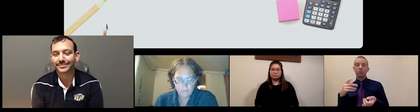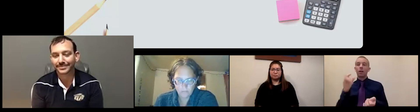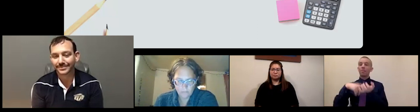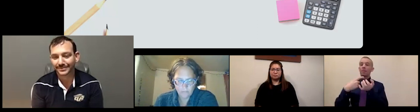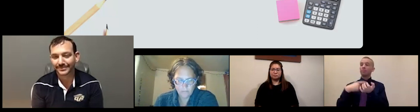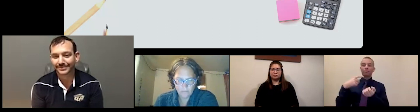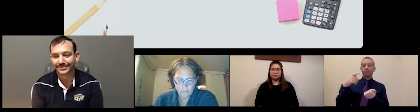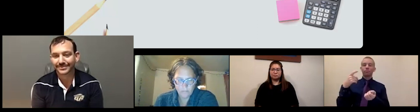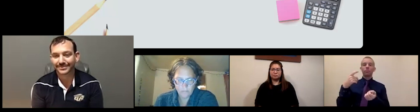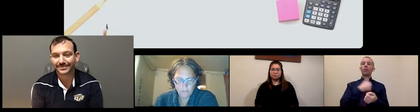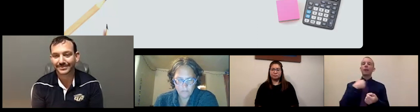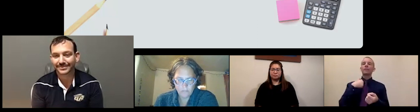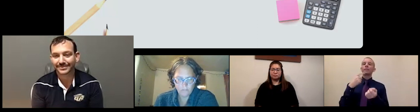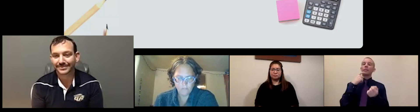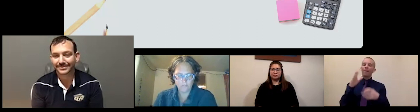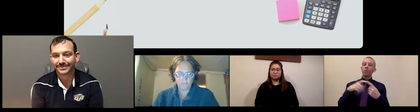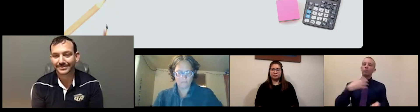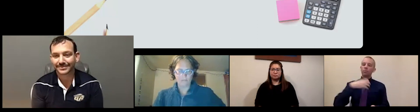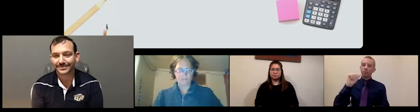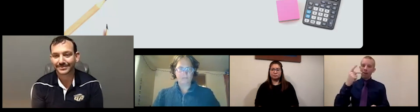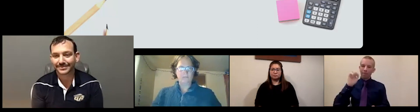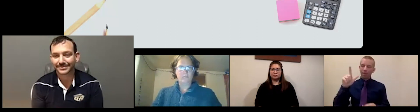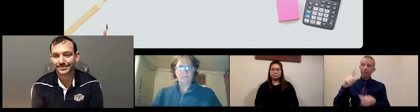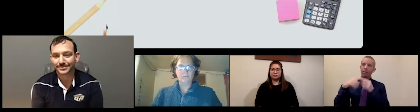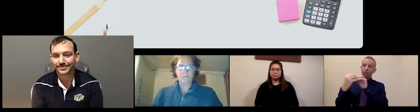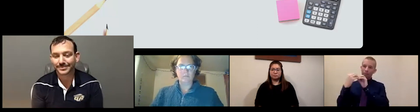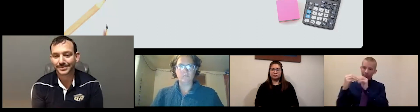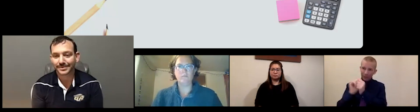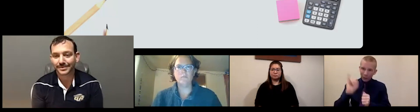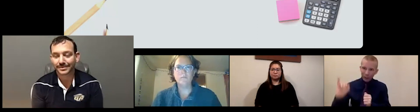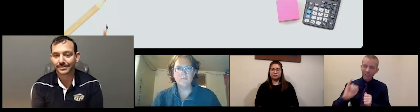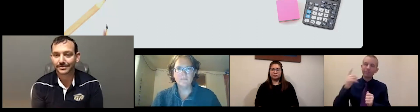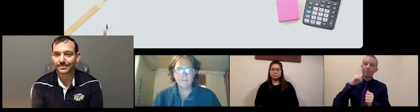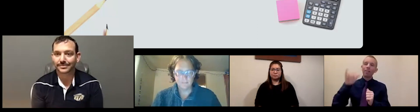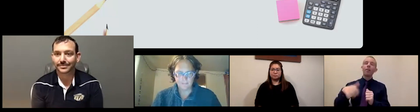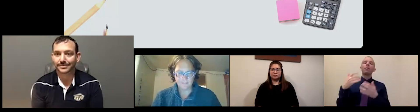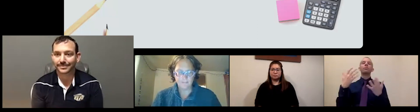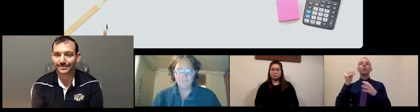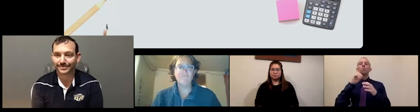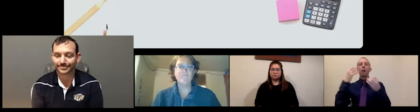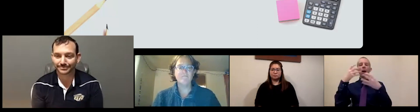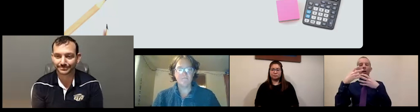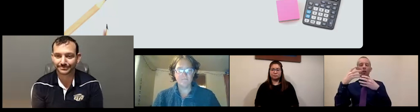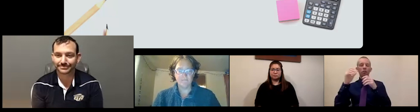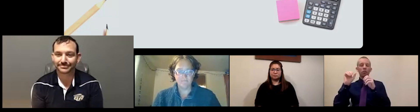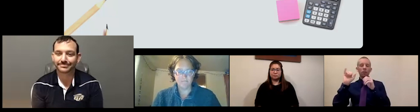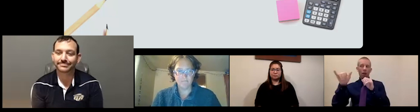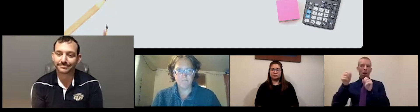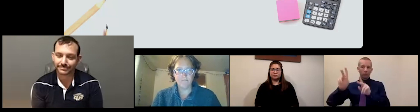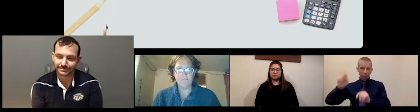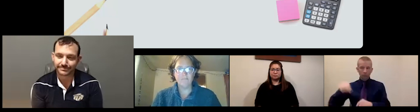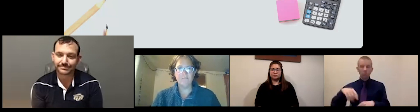Sometimes we dentists have to appeal to insurance and all that. So, there is that opportunity.